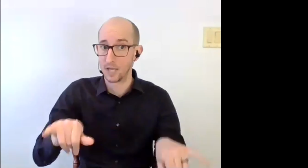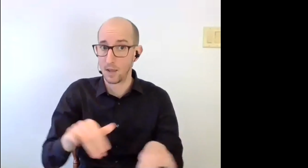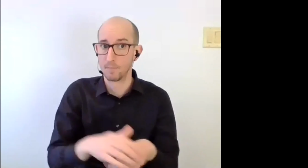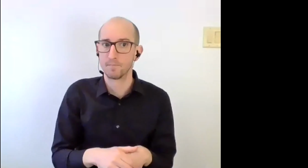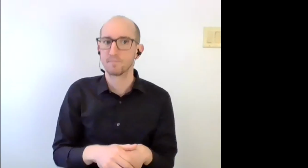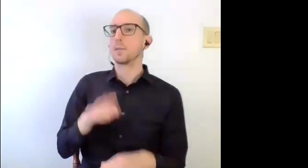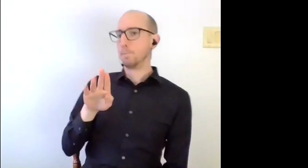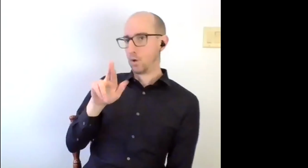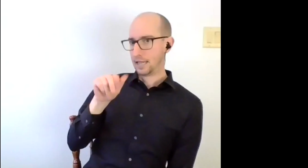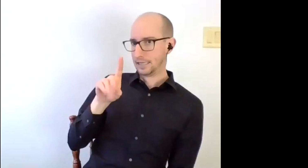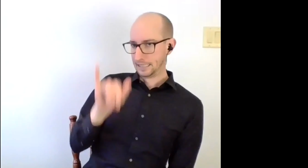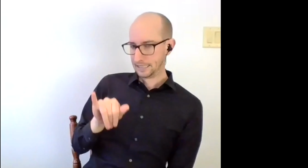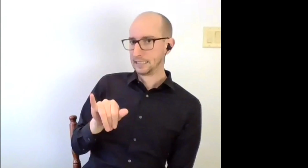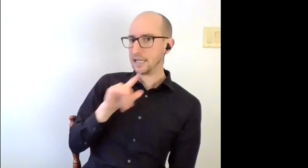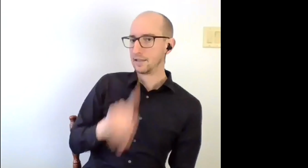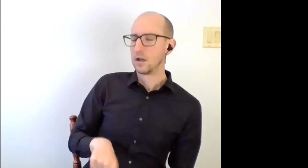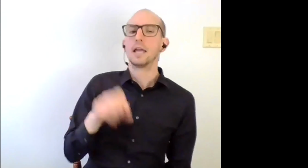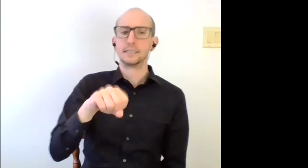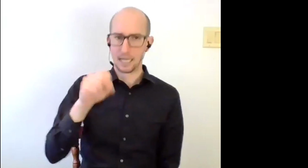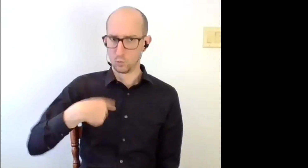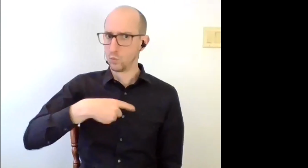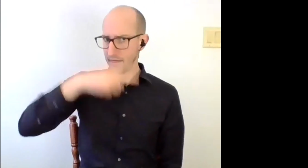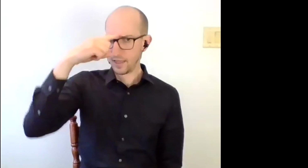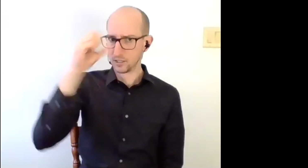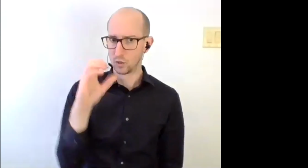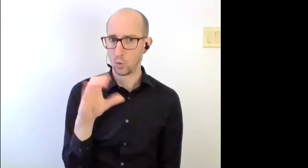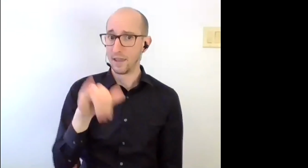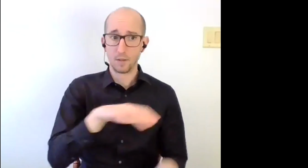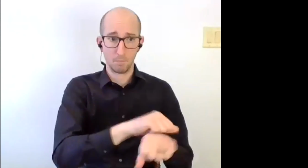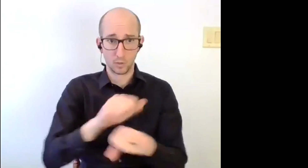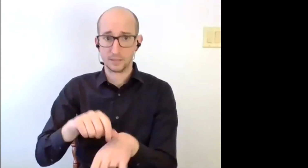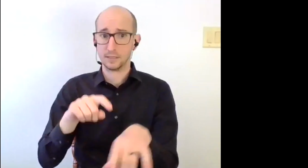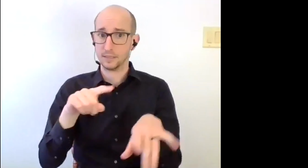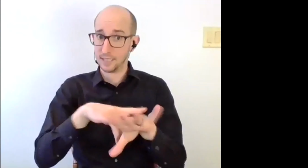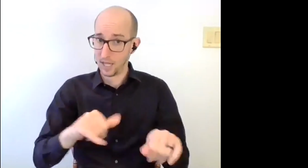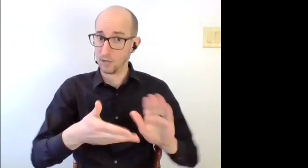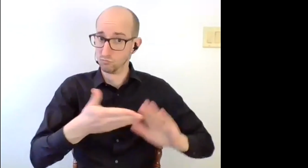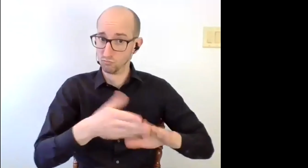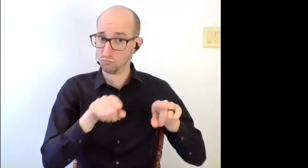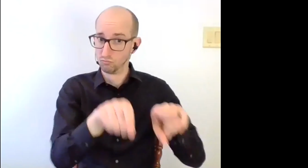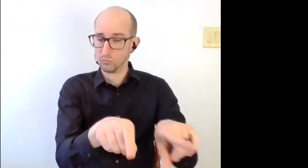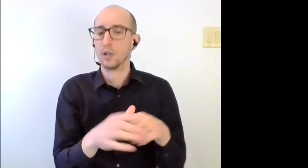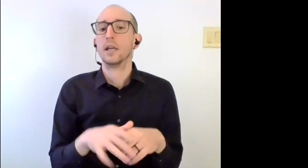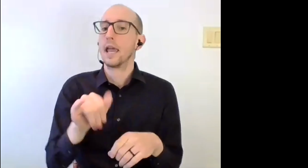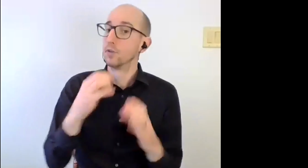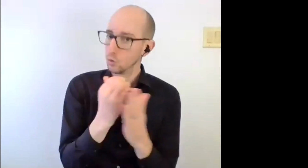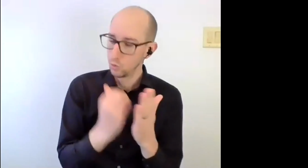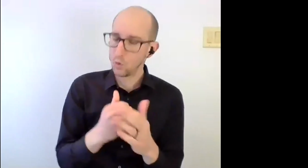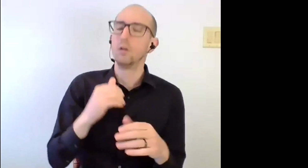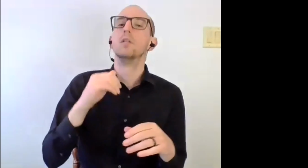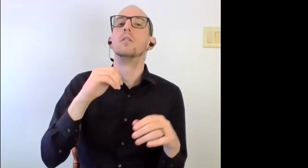to register for multiple courses occurring at the same time. » We think so, yes.